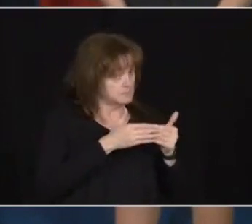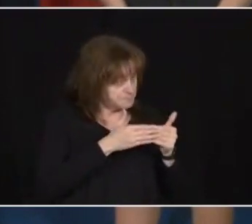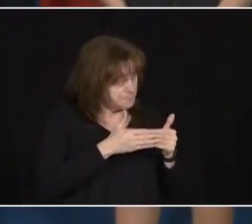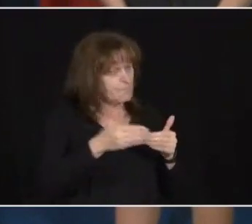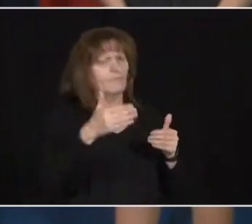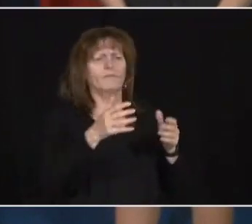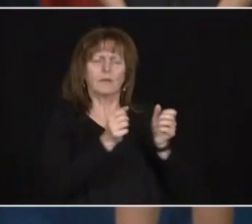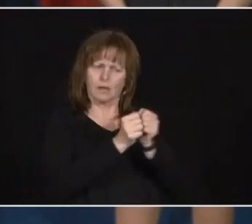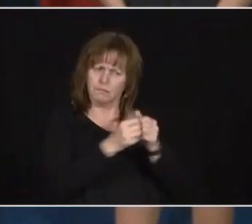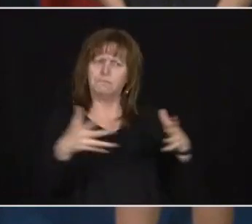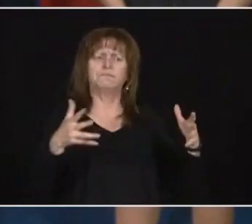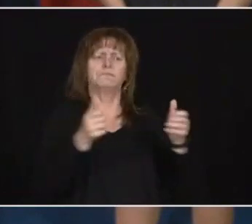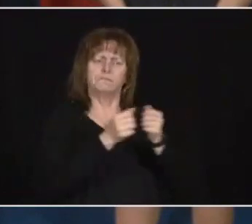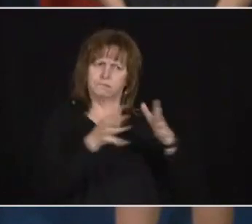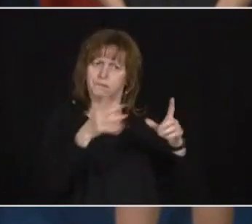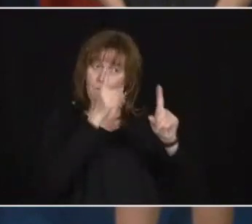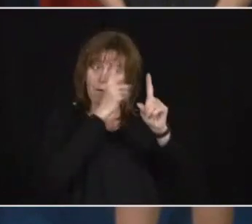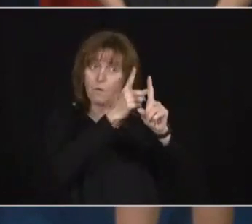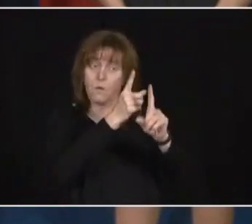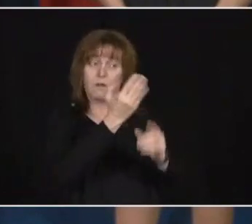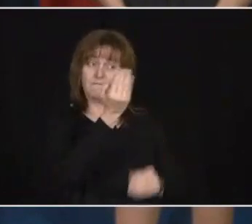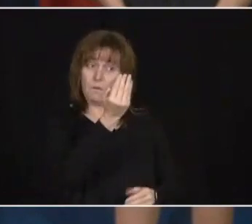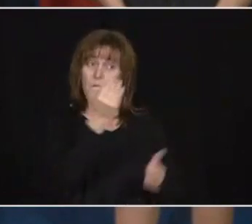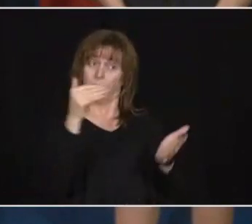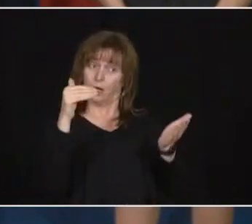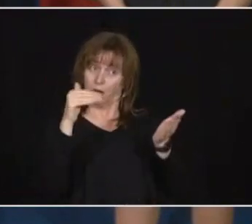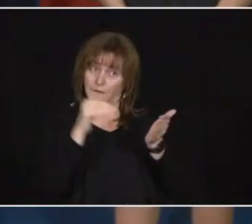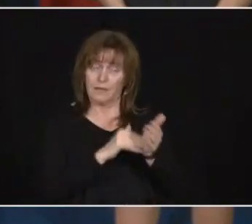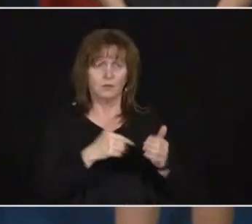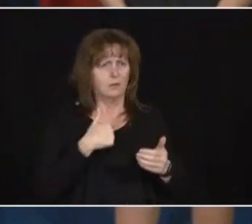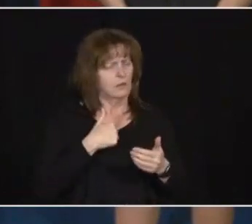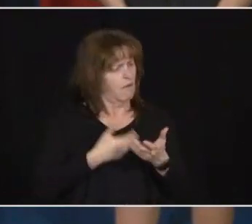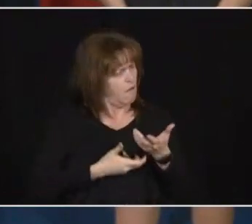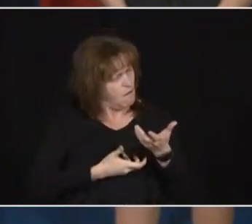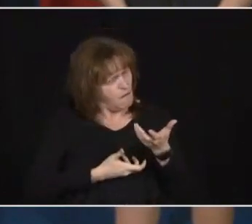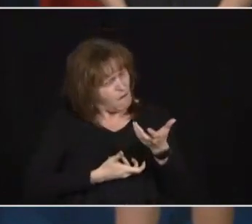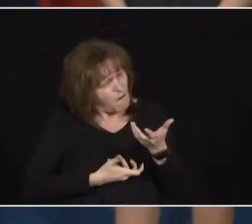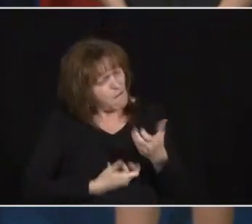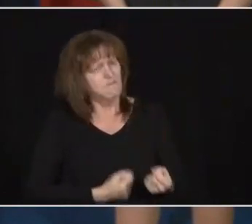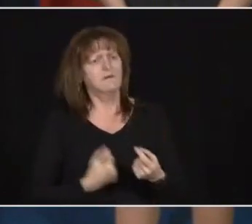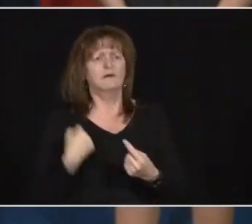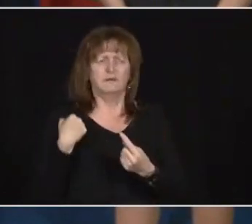But we'll get back on to it and make sure we're heading closer to the 14,000.